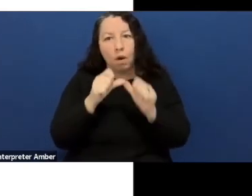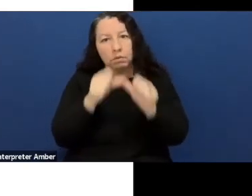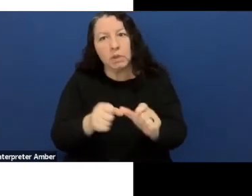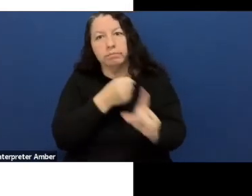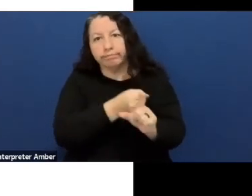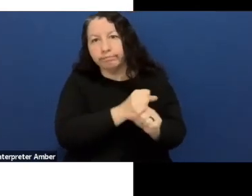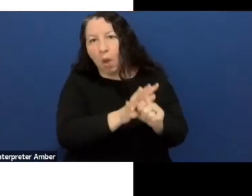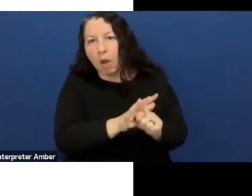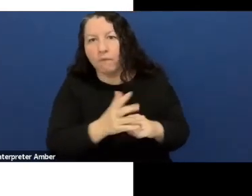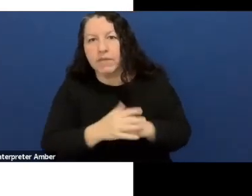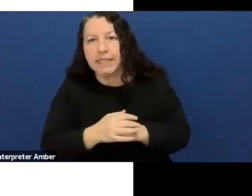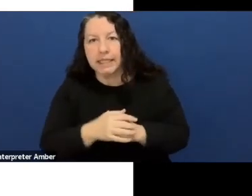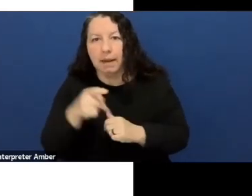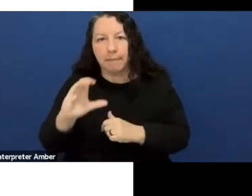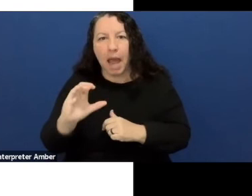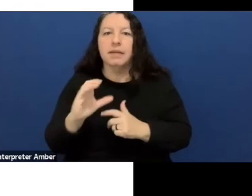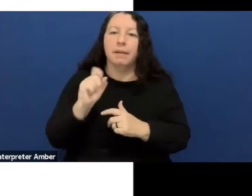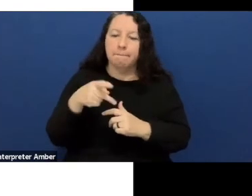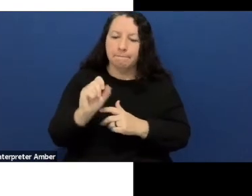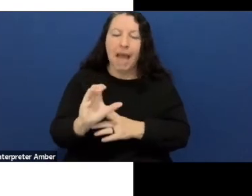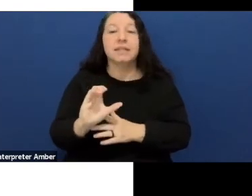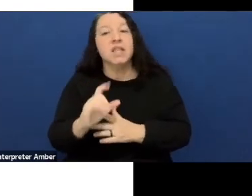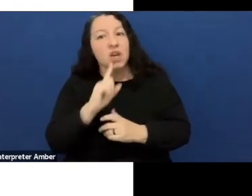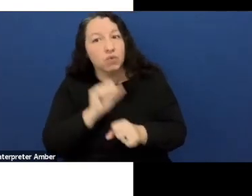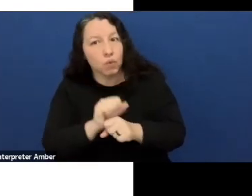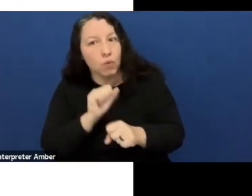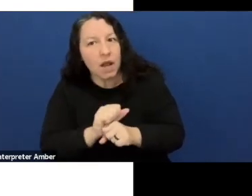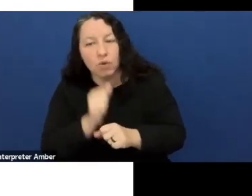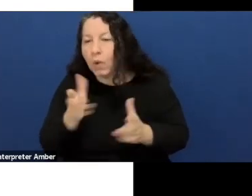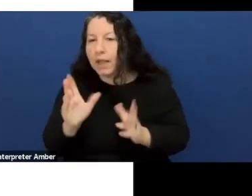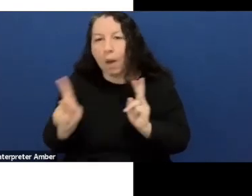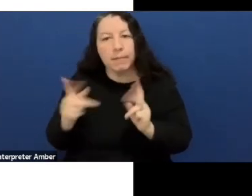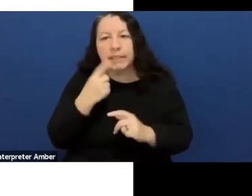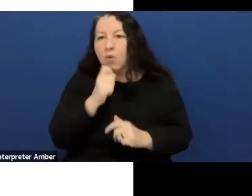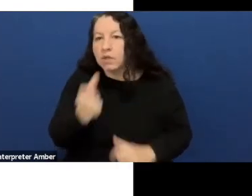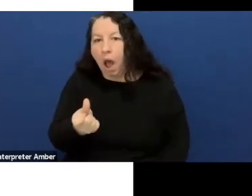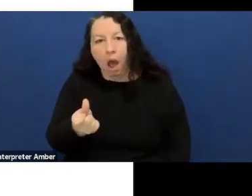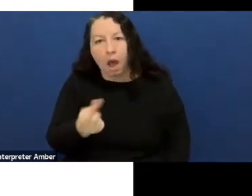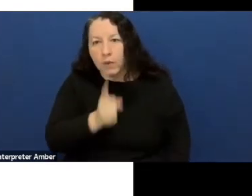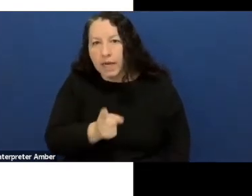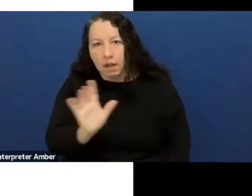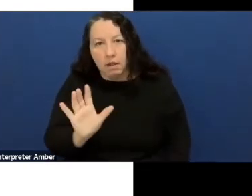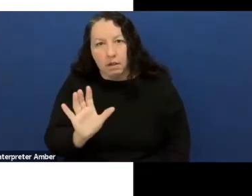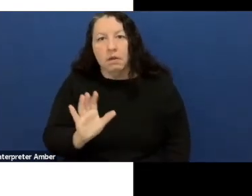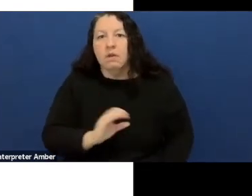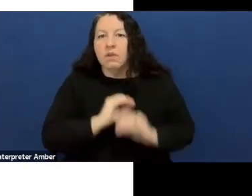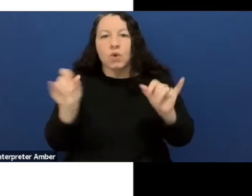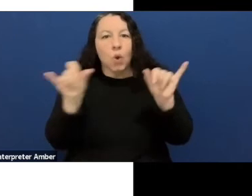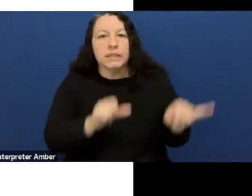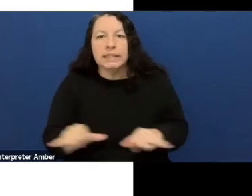less robust COVID vaccine responses, and possibly for long, COVID. Long COVID is real. It can